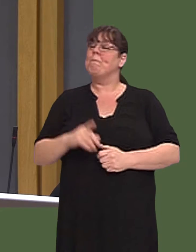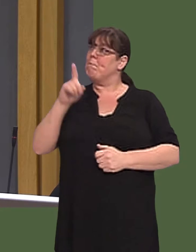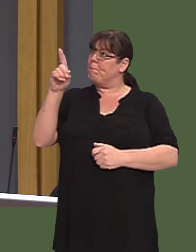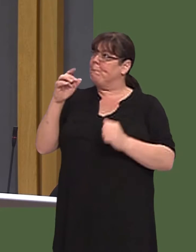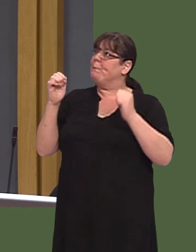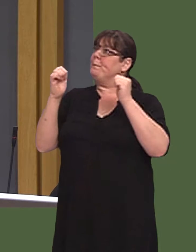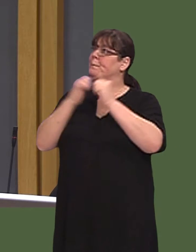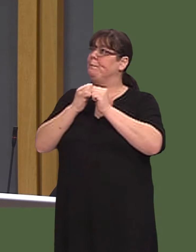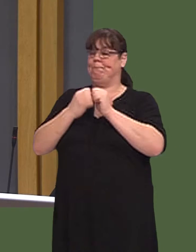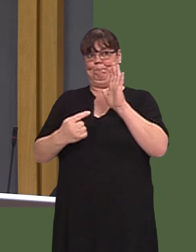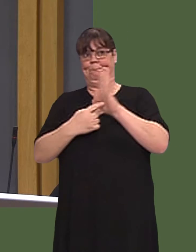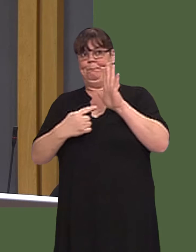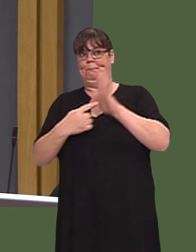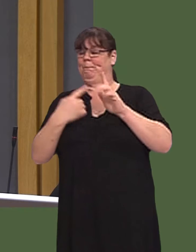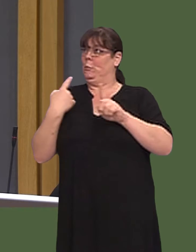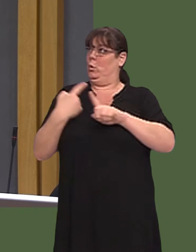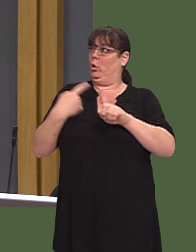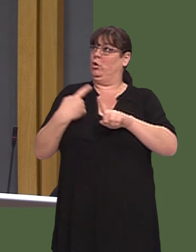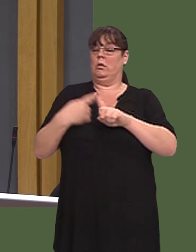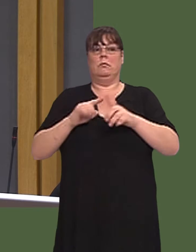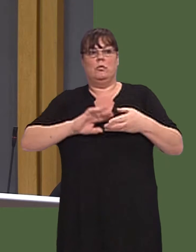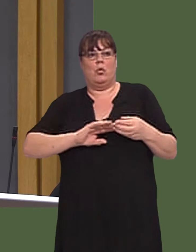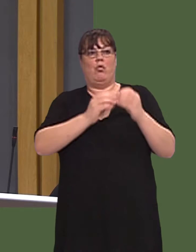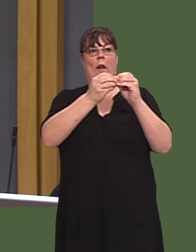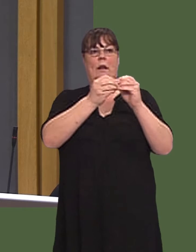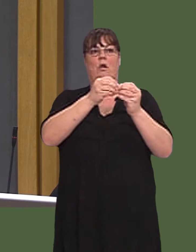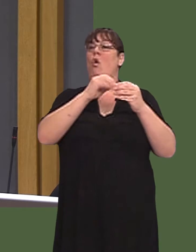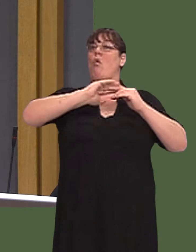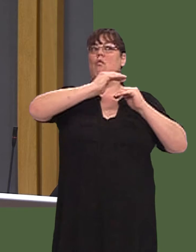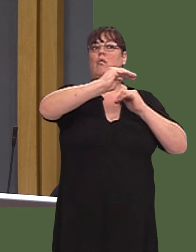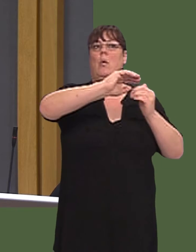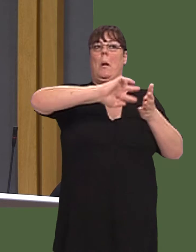Do you agree that thereís an urgency to develop such a plan, in particular in the wake of